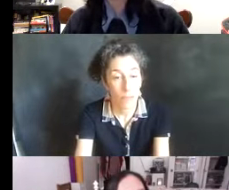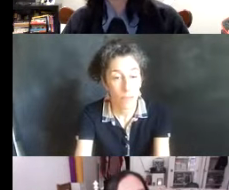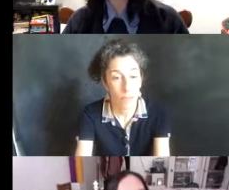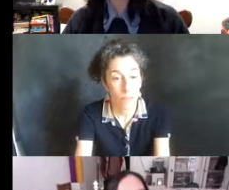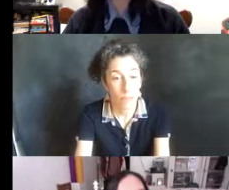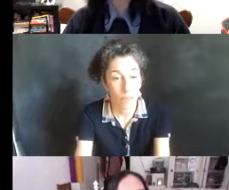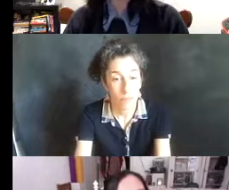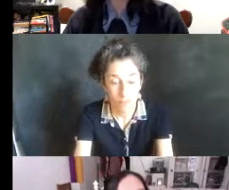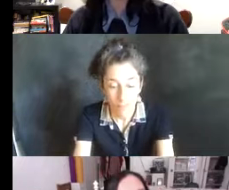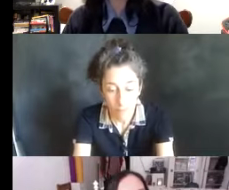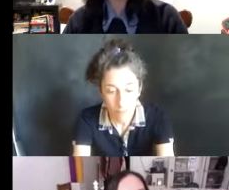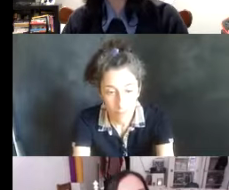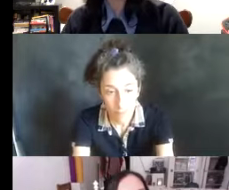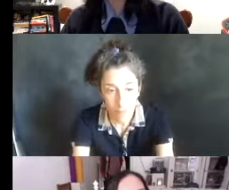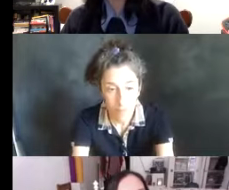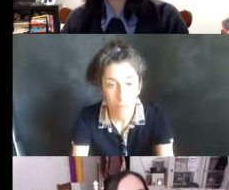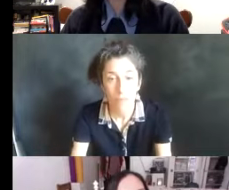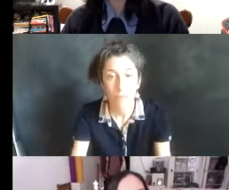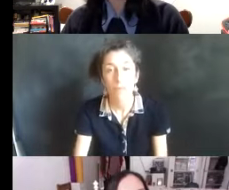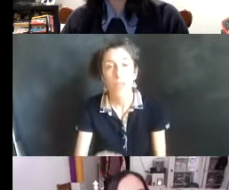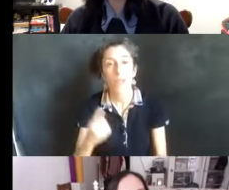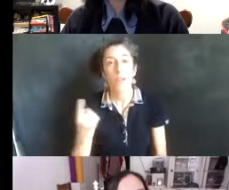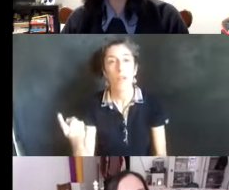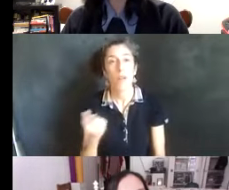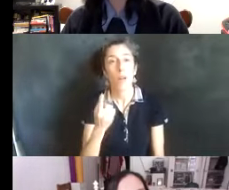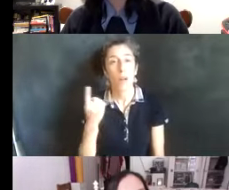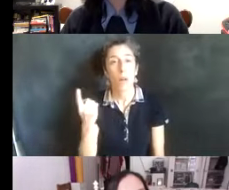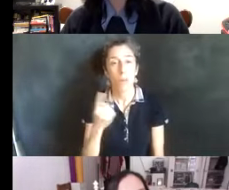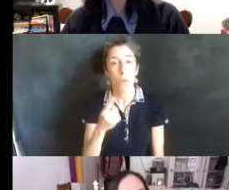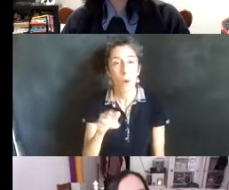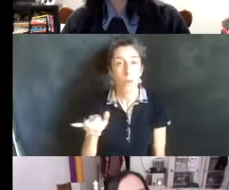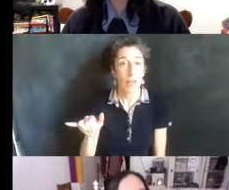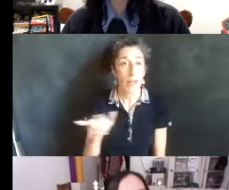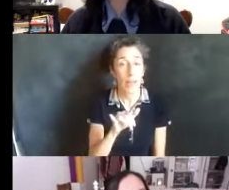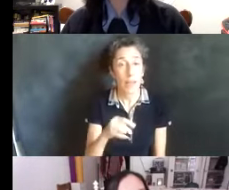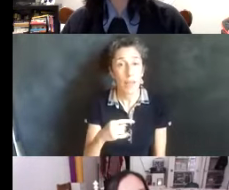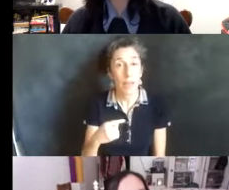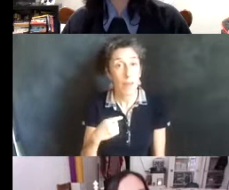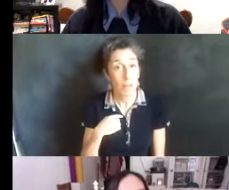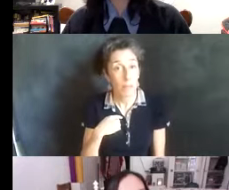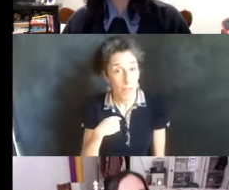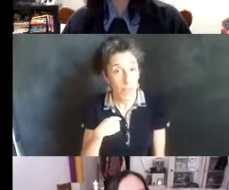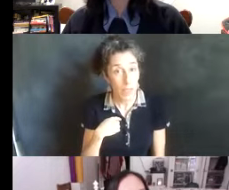for somebody like me who is not trained in counseling and in doing this work of care I